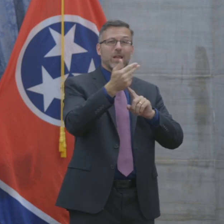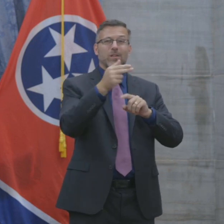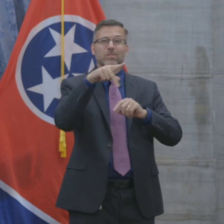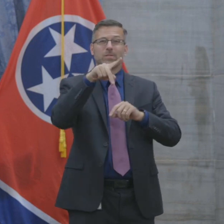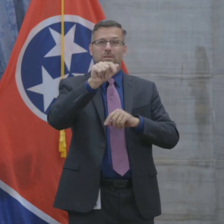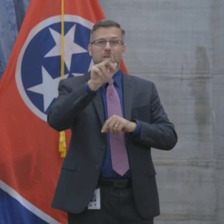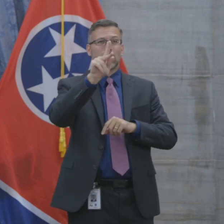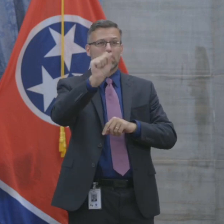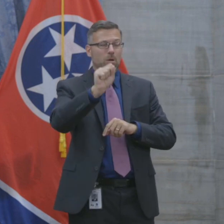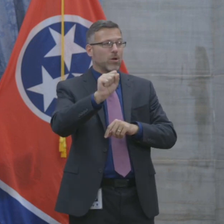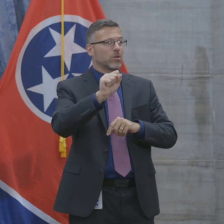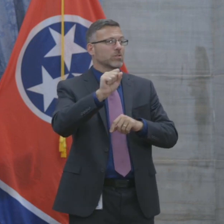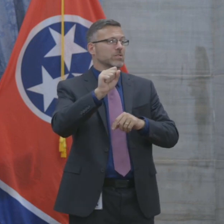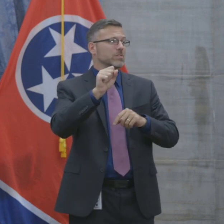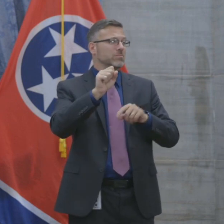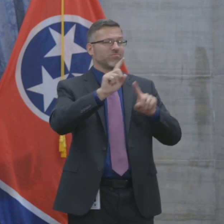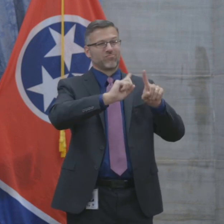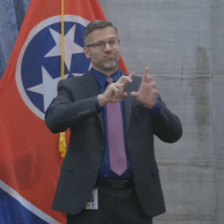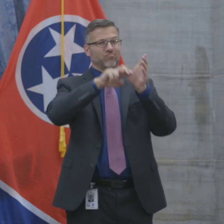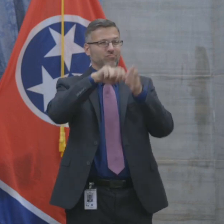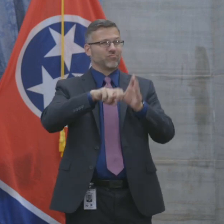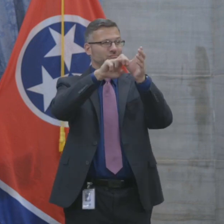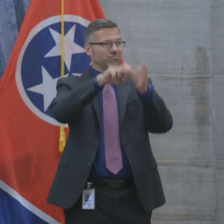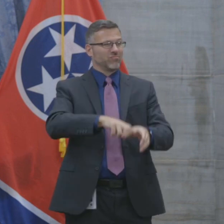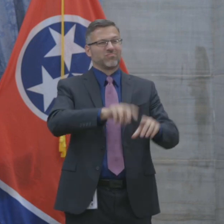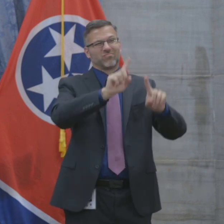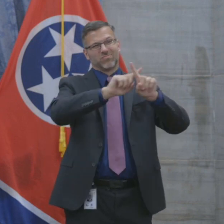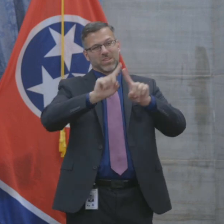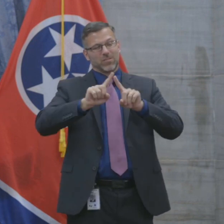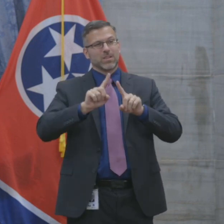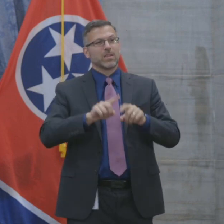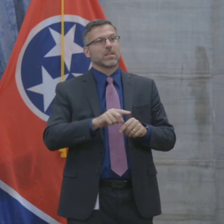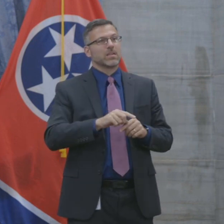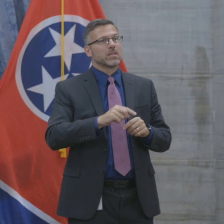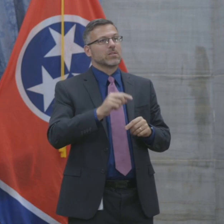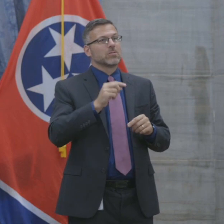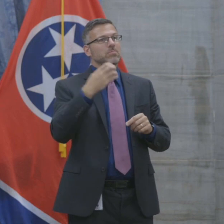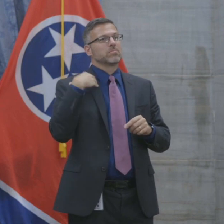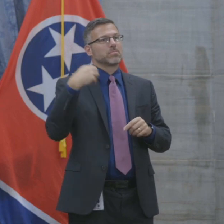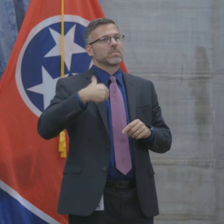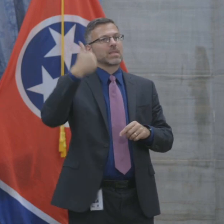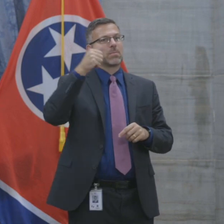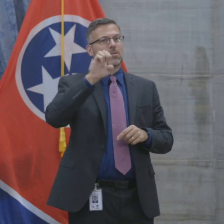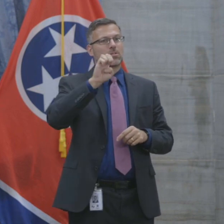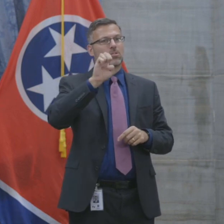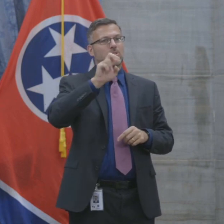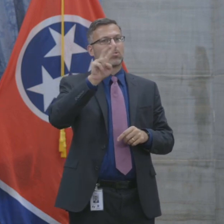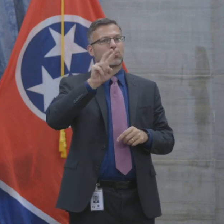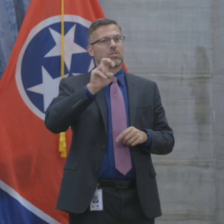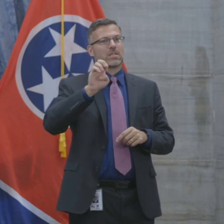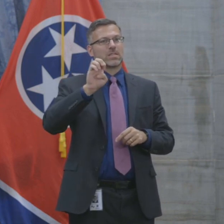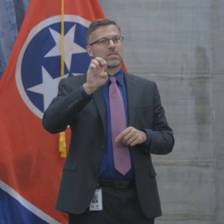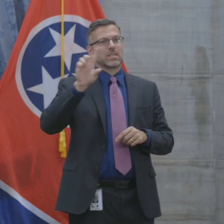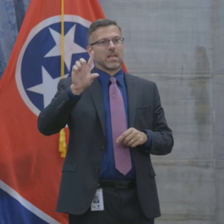our state, the smokies or the uniqueness of the music on Beale Street. But people who come to visit here for the first time,